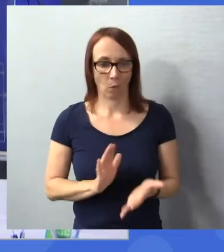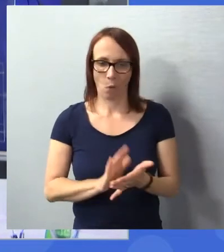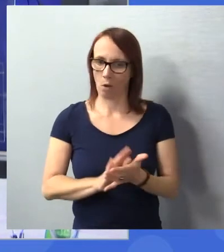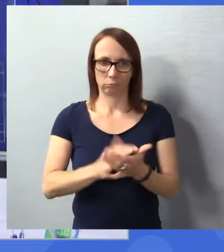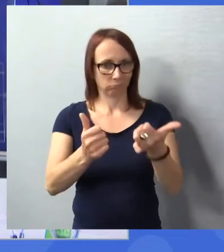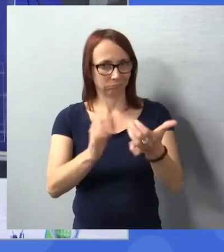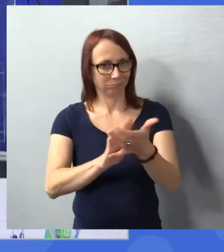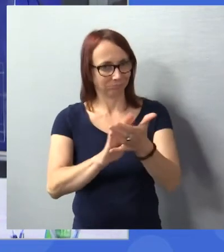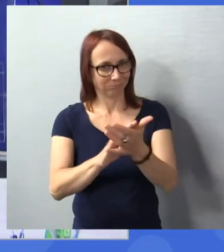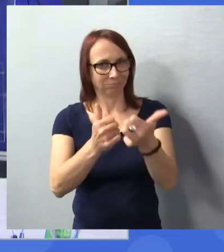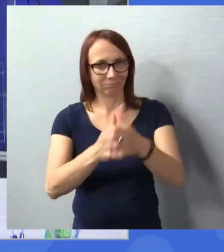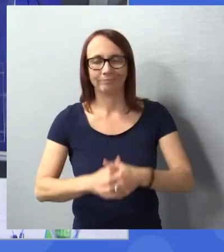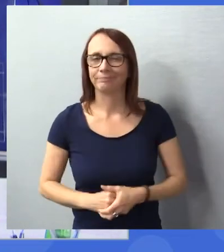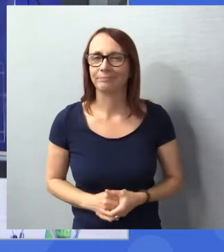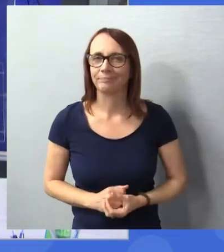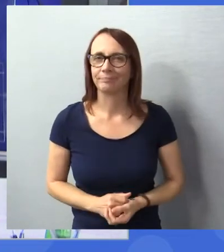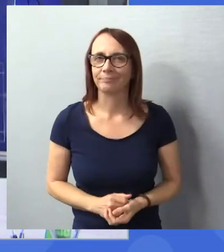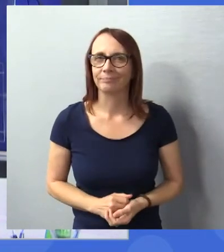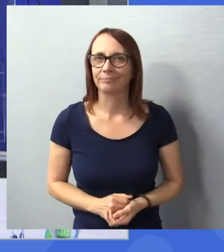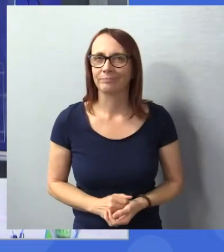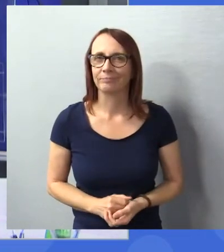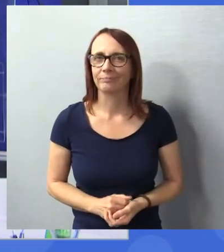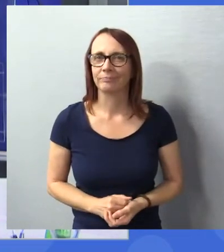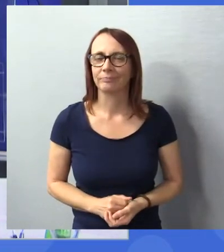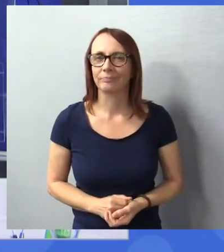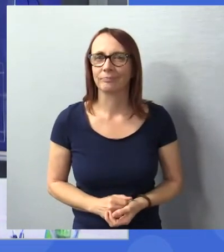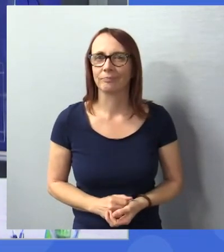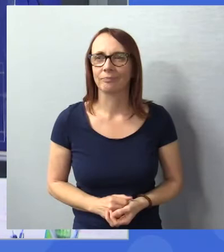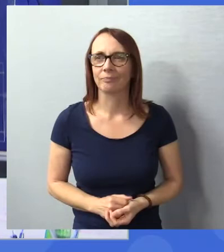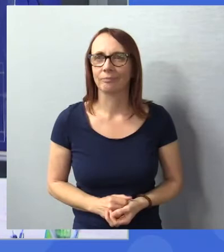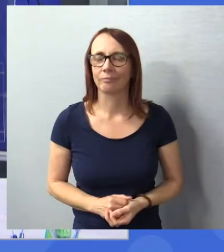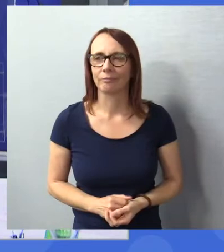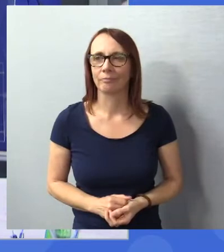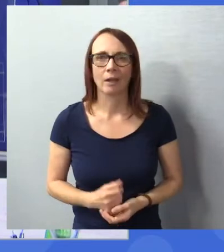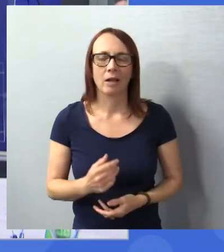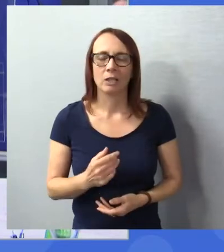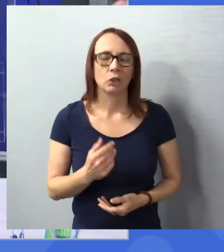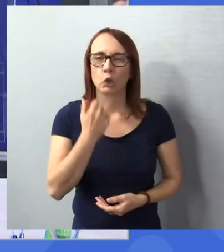round of applause of course feedback isn't always an easy thing to do and